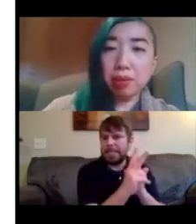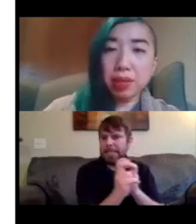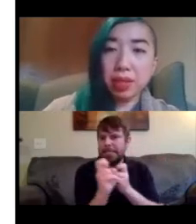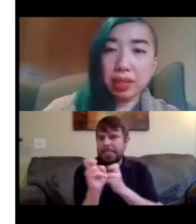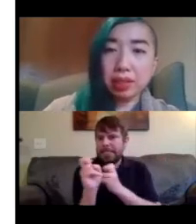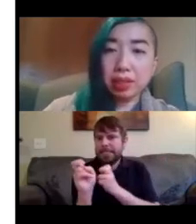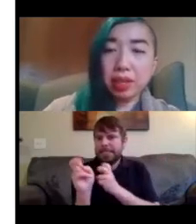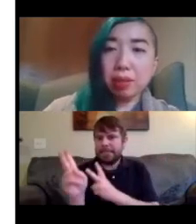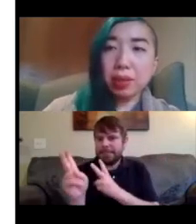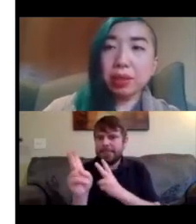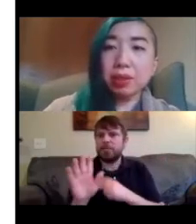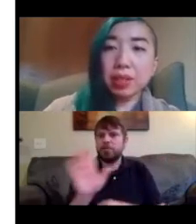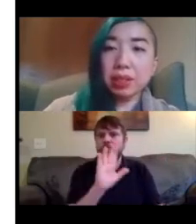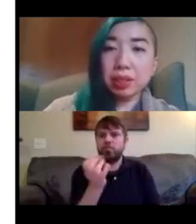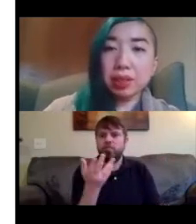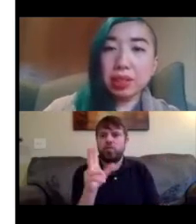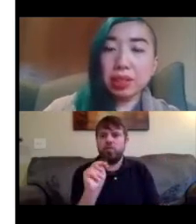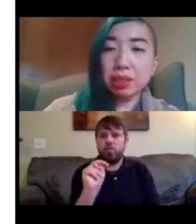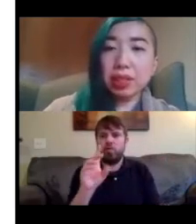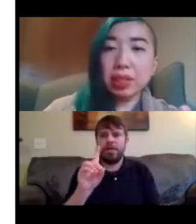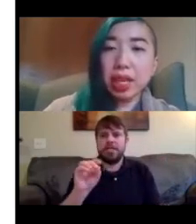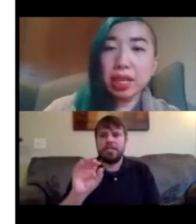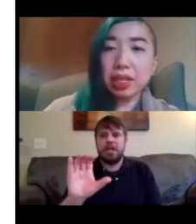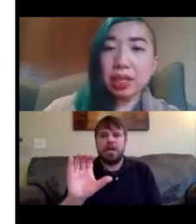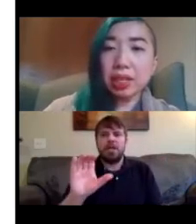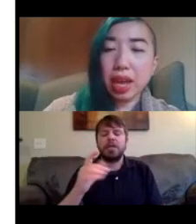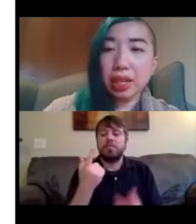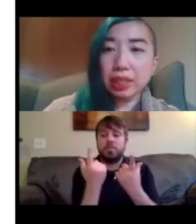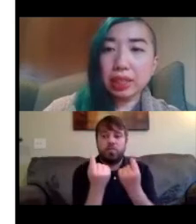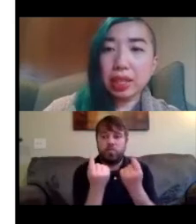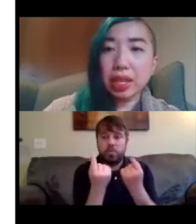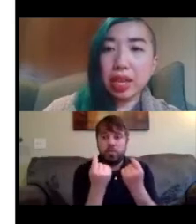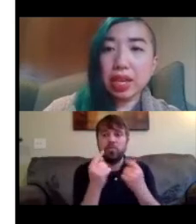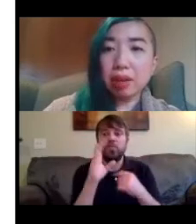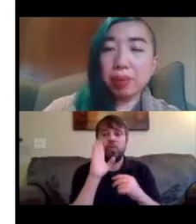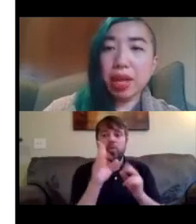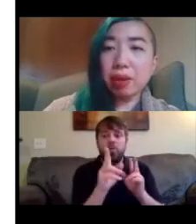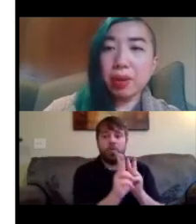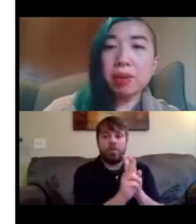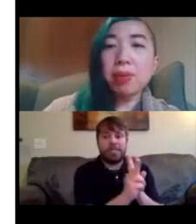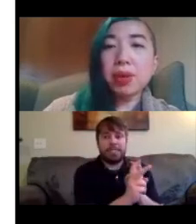with it. And what you're going to do is you're going to take the text and apply one or more of